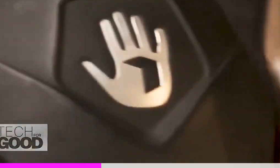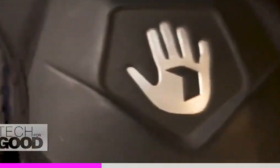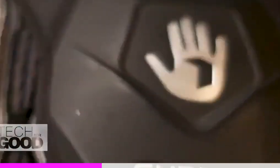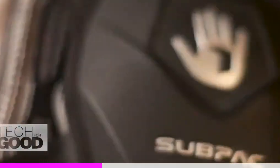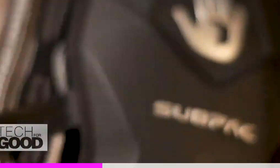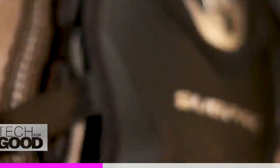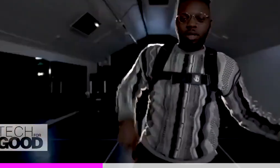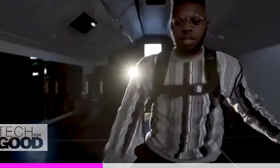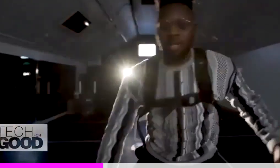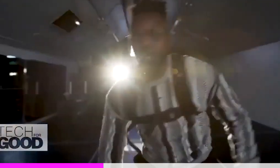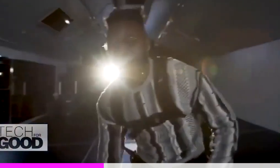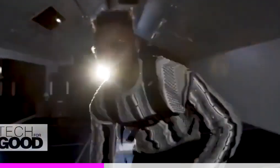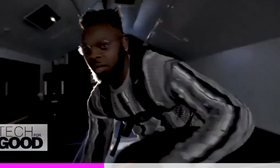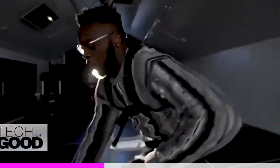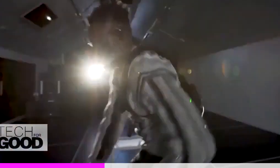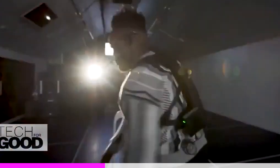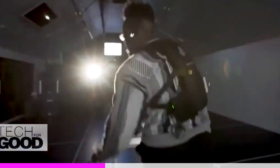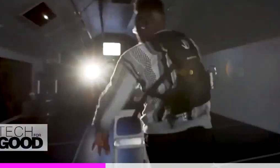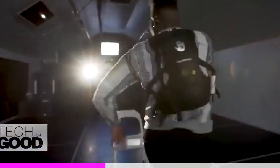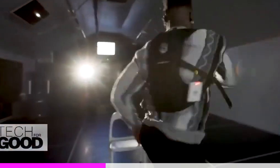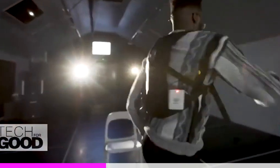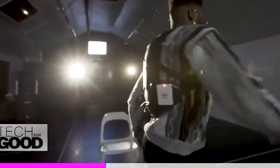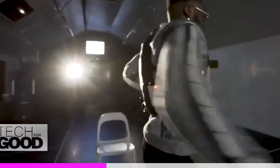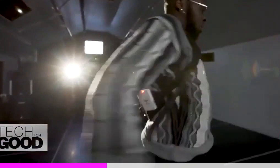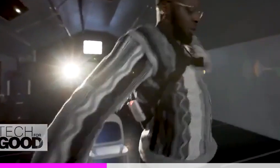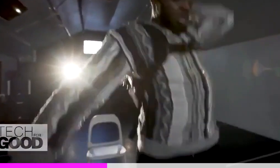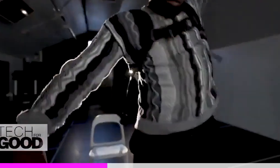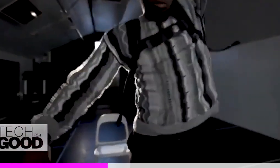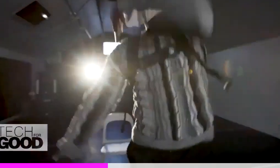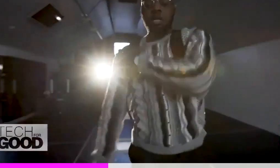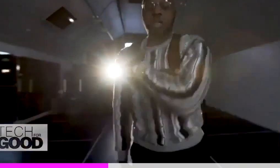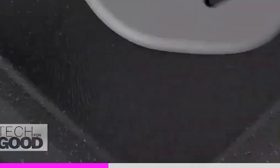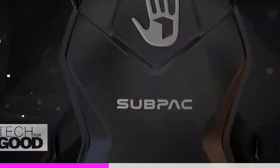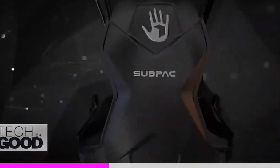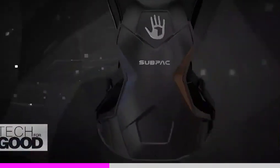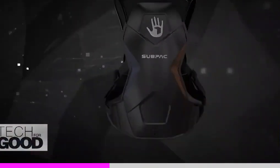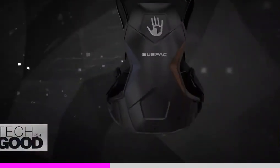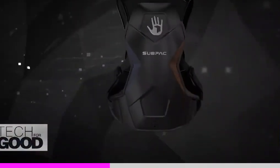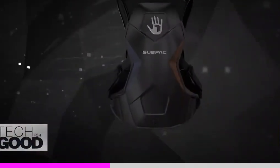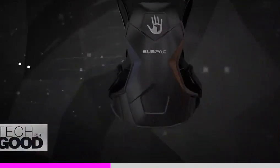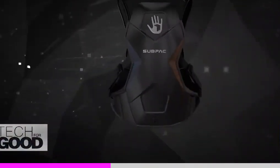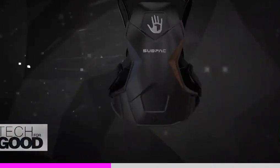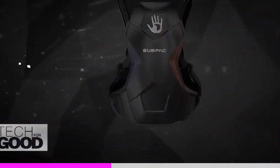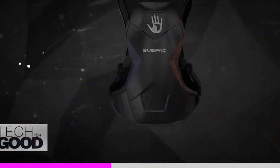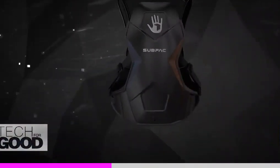I can move around and connect to the music at a much more granular level.